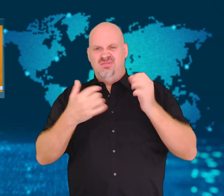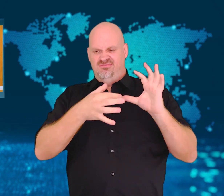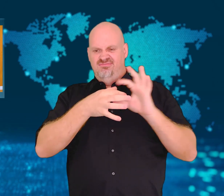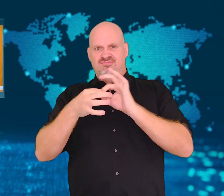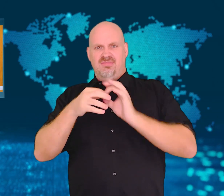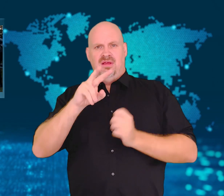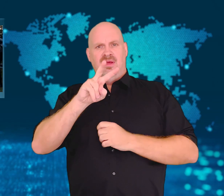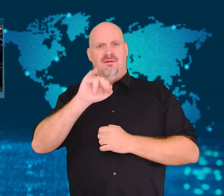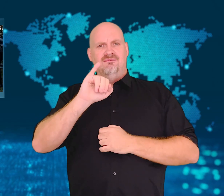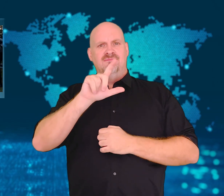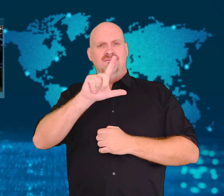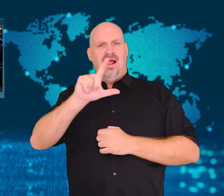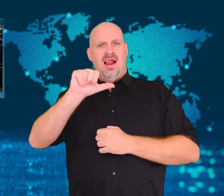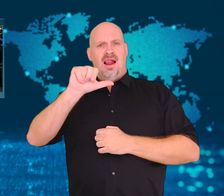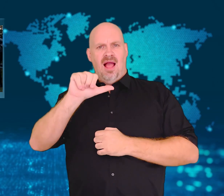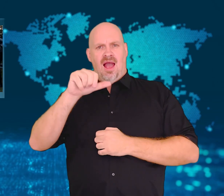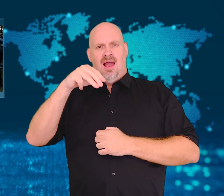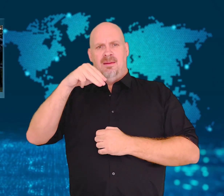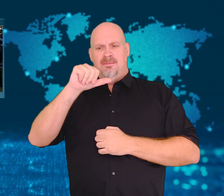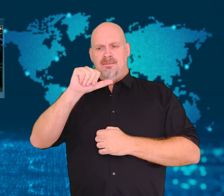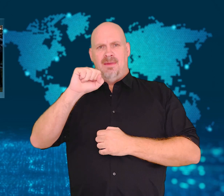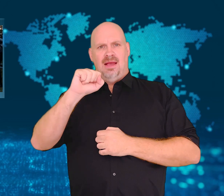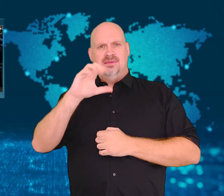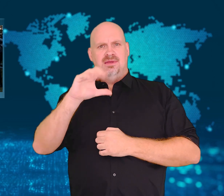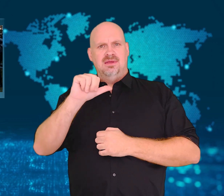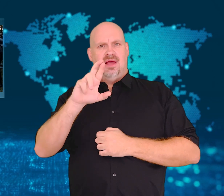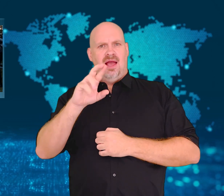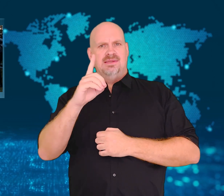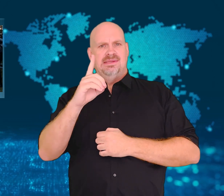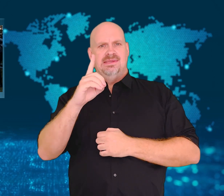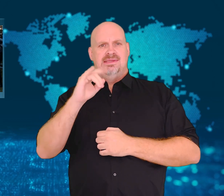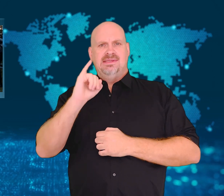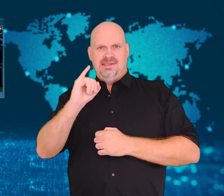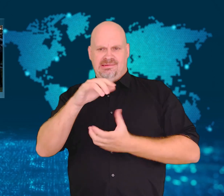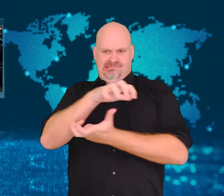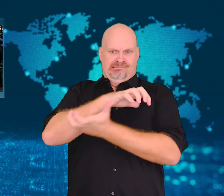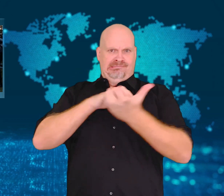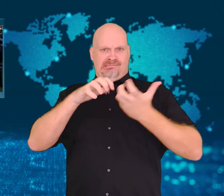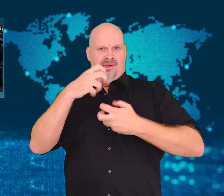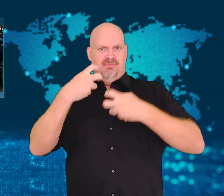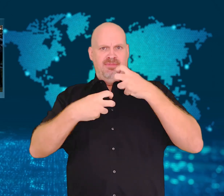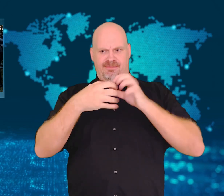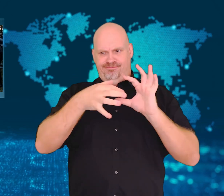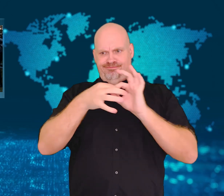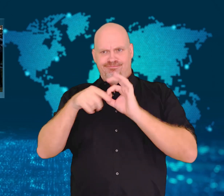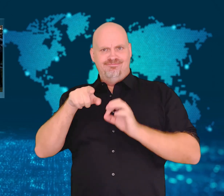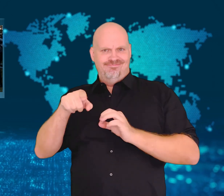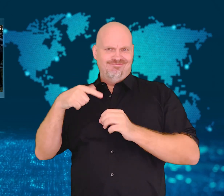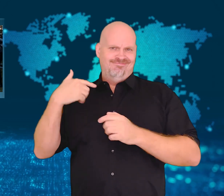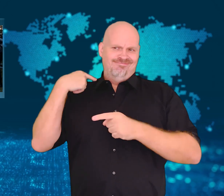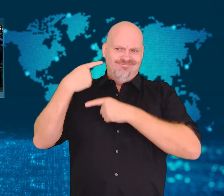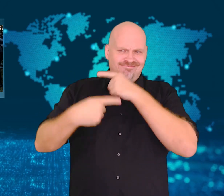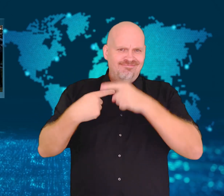handling of the Villa Mascardi crisis with the indigenous Mapuche community.